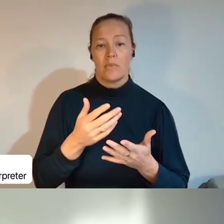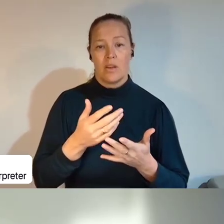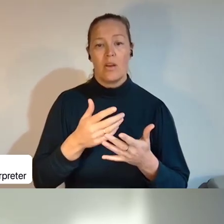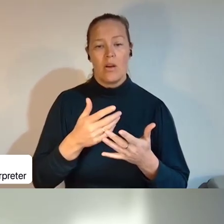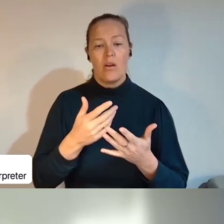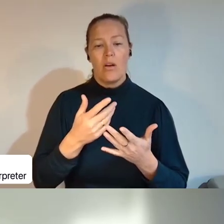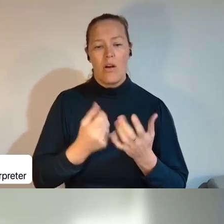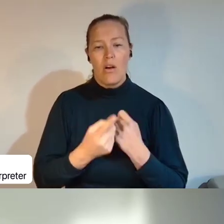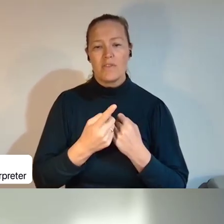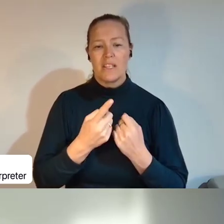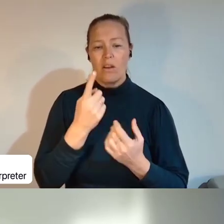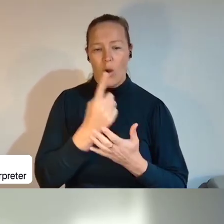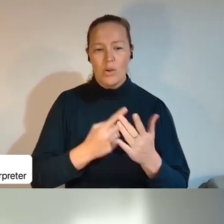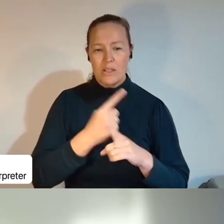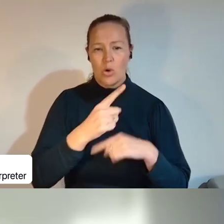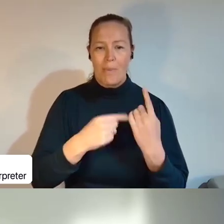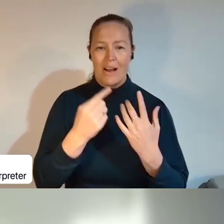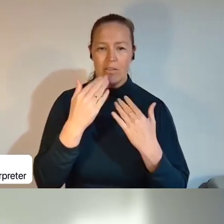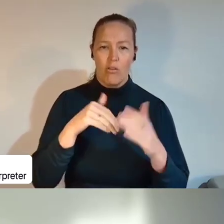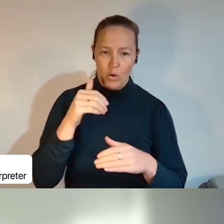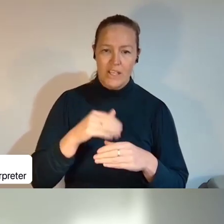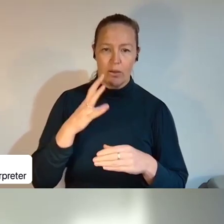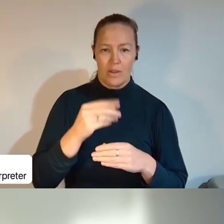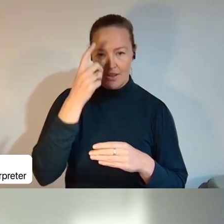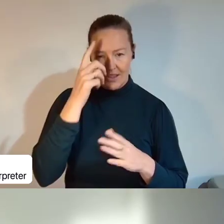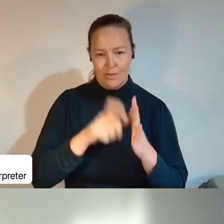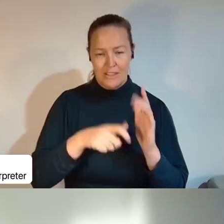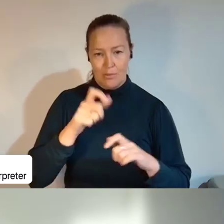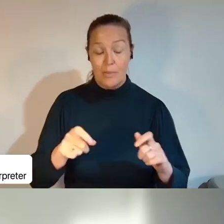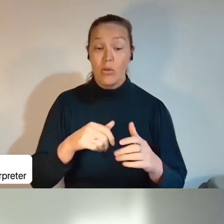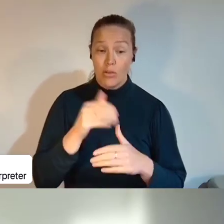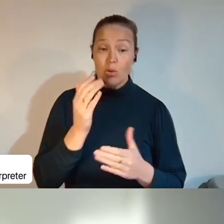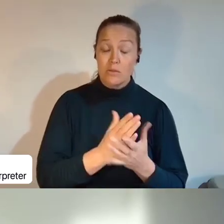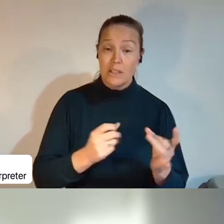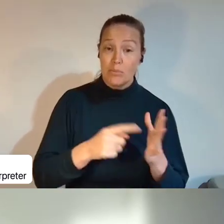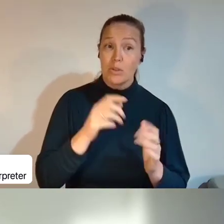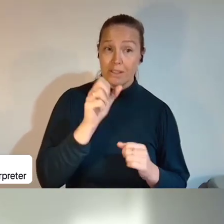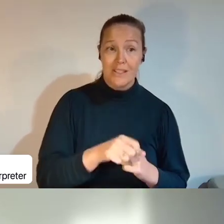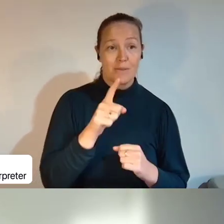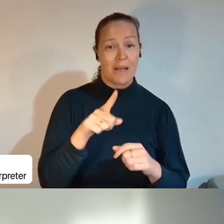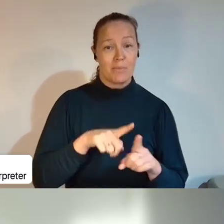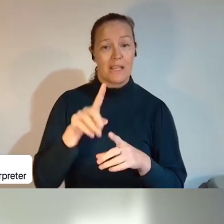voting. Voting is really important. But being able to take part in big decisions and political